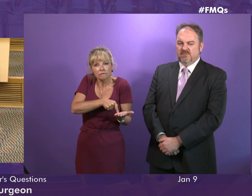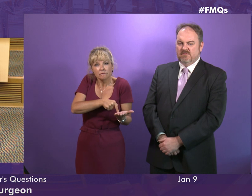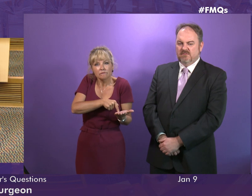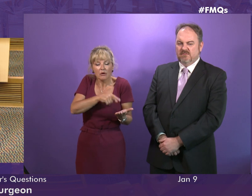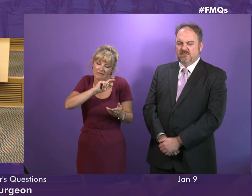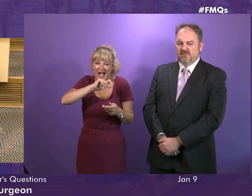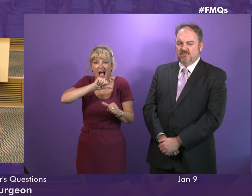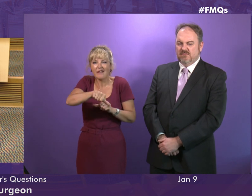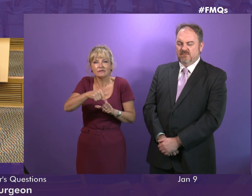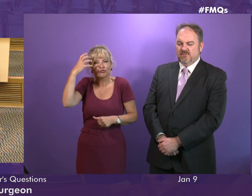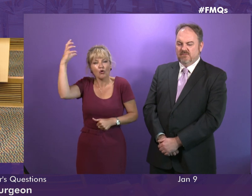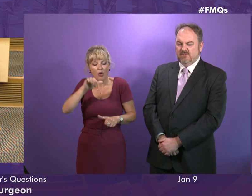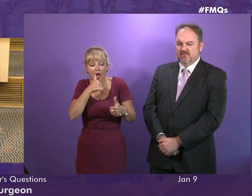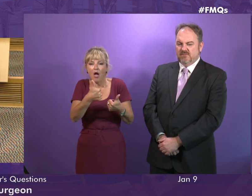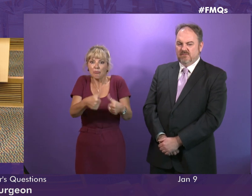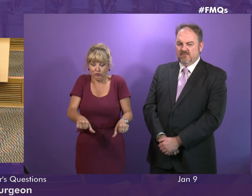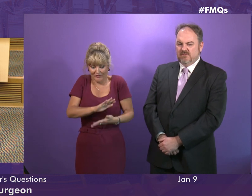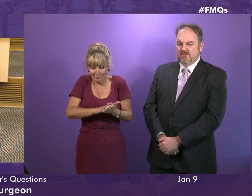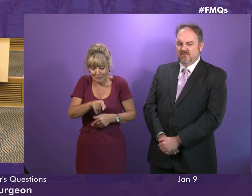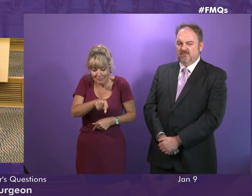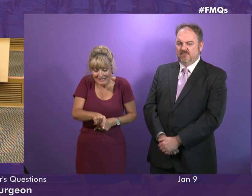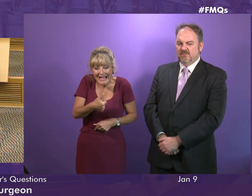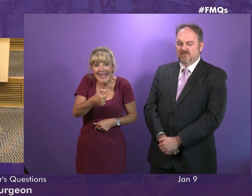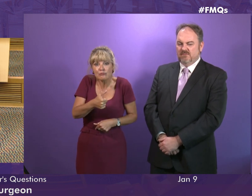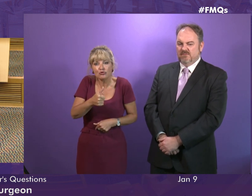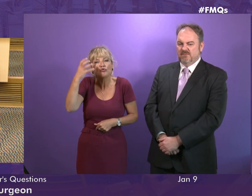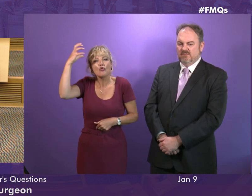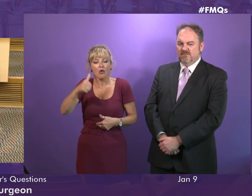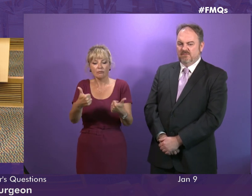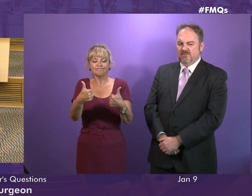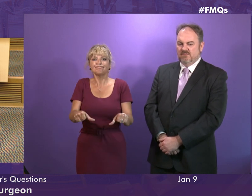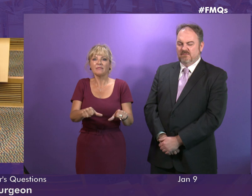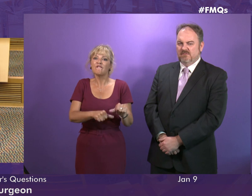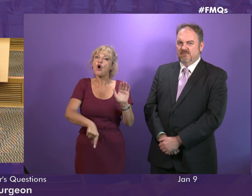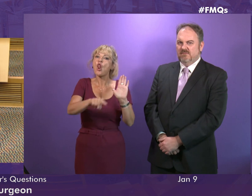is by the end of April. We are going through that process right now to ensure that we come